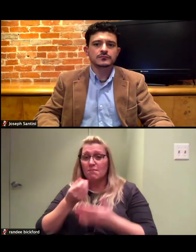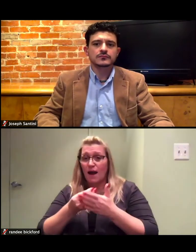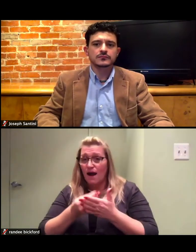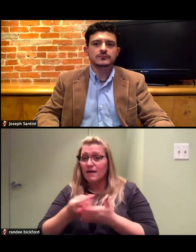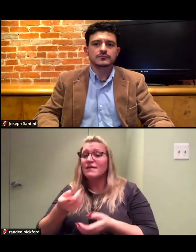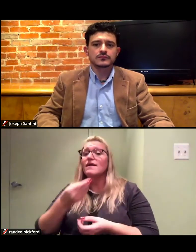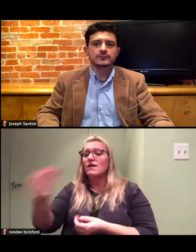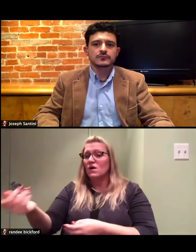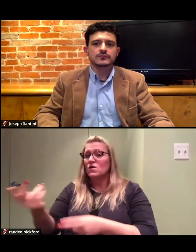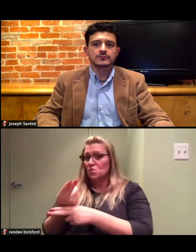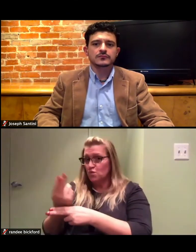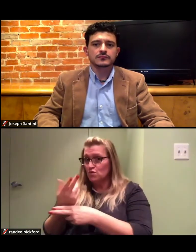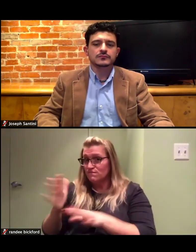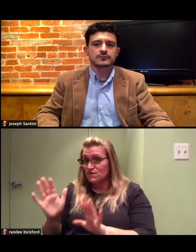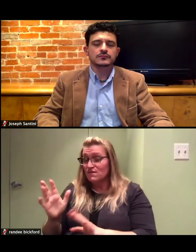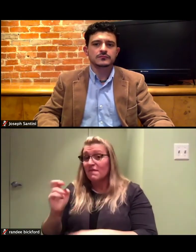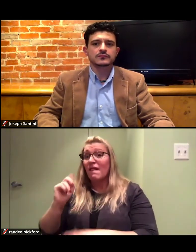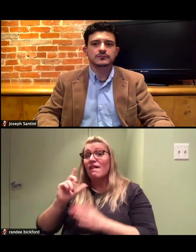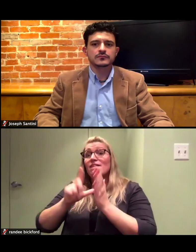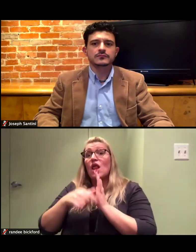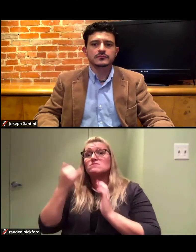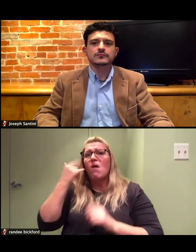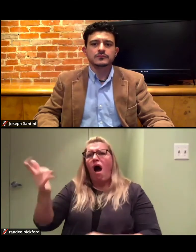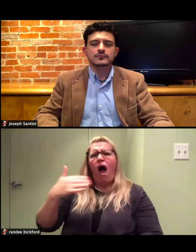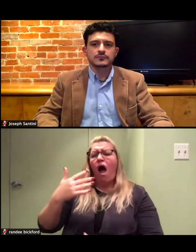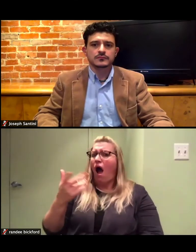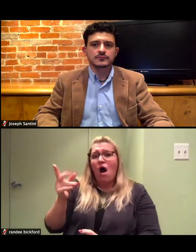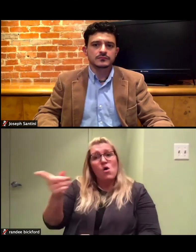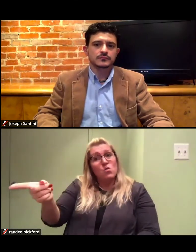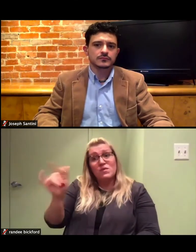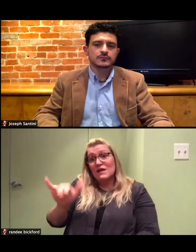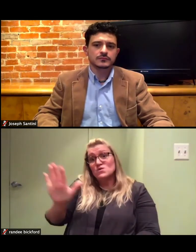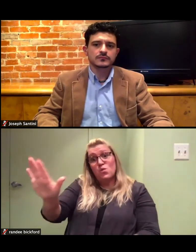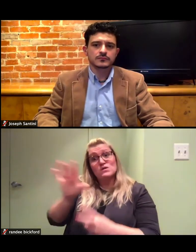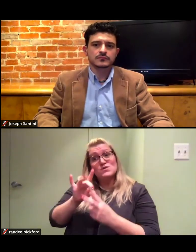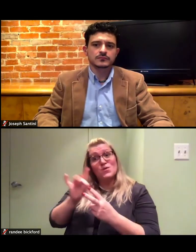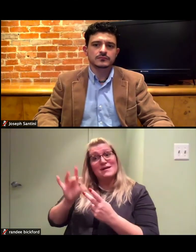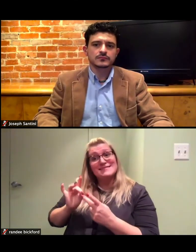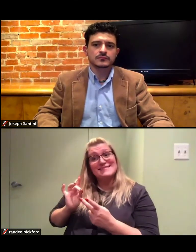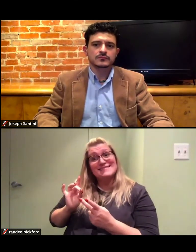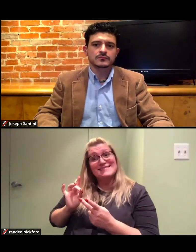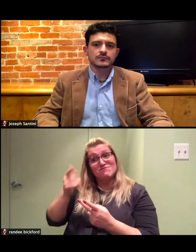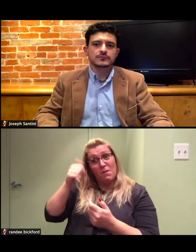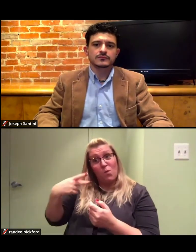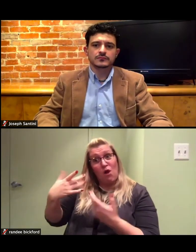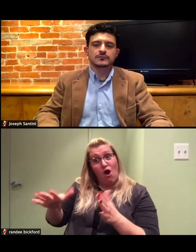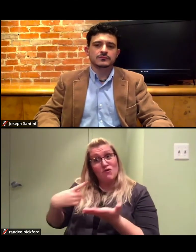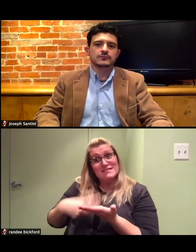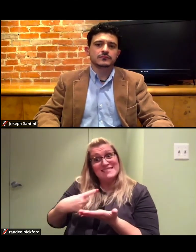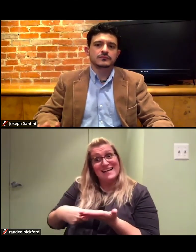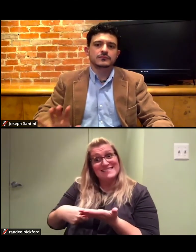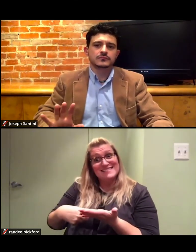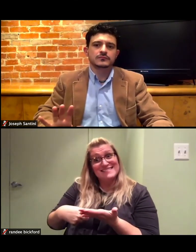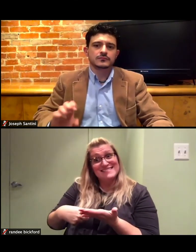And if they wanna have that withdrawn then let them take it at that time. And if they have a complained about it,